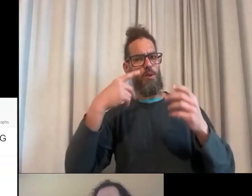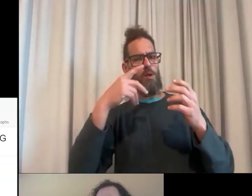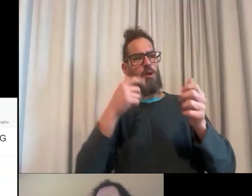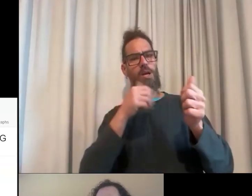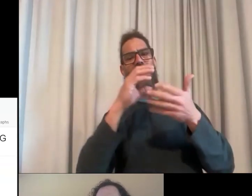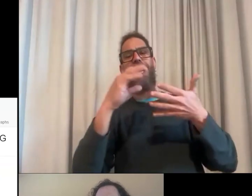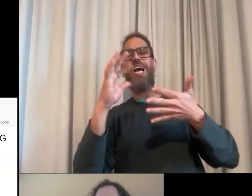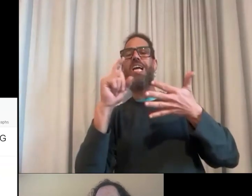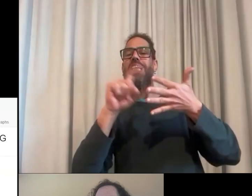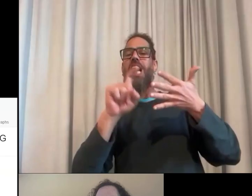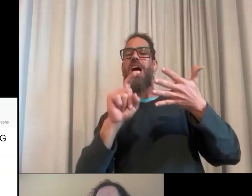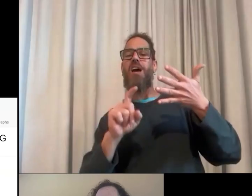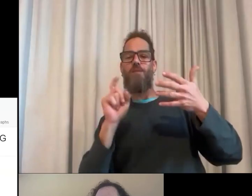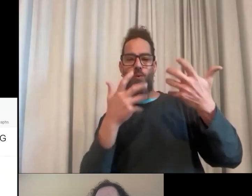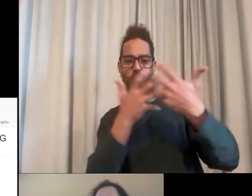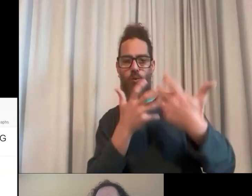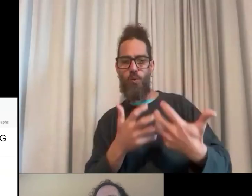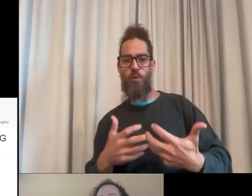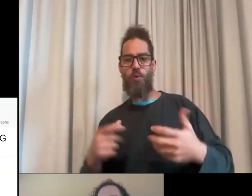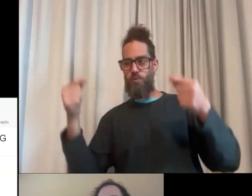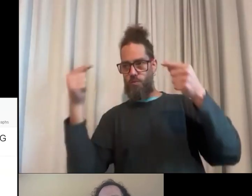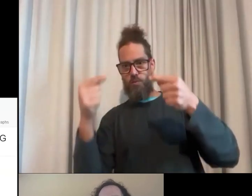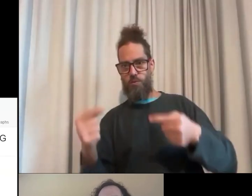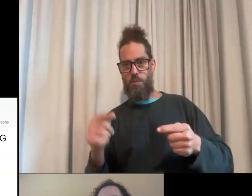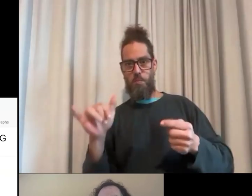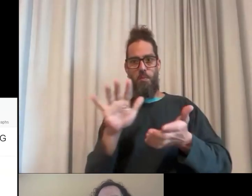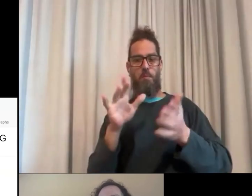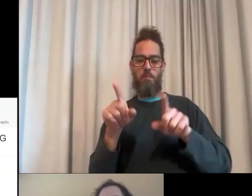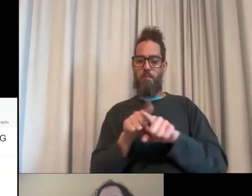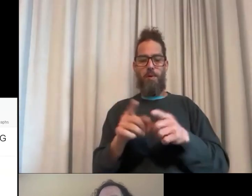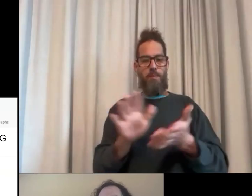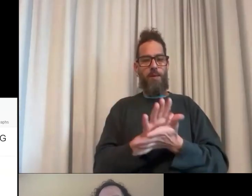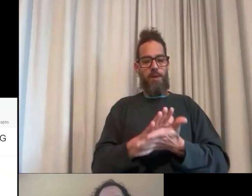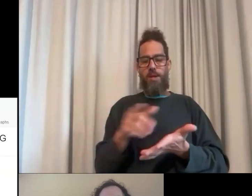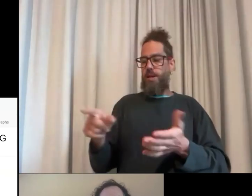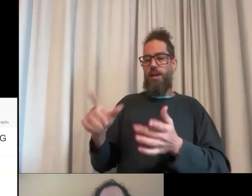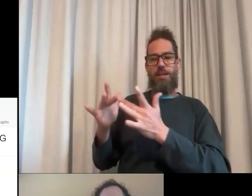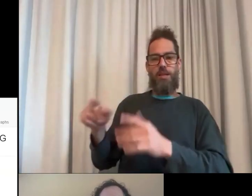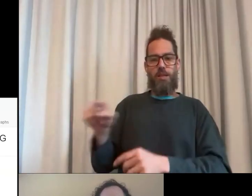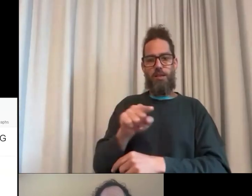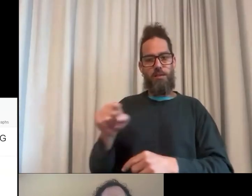criteria in WCAG 2.1 AA to non-web documents. And that's how we do it.